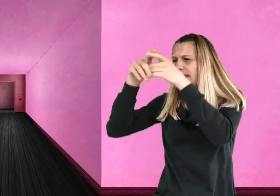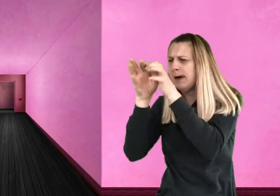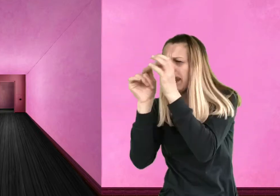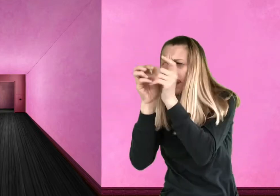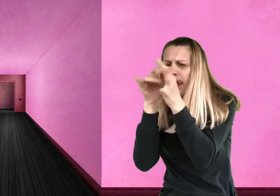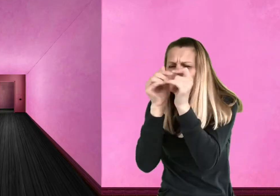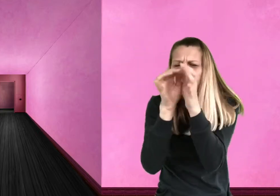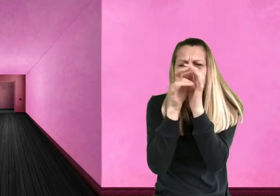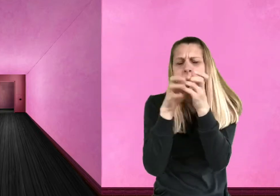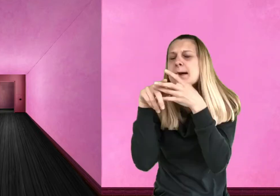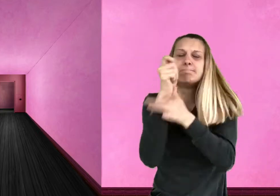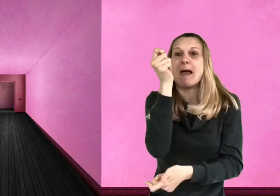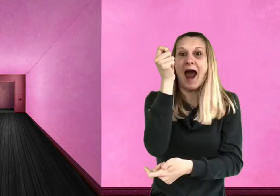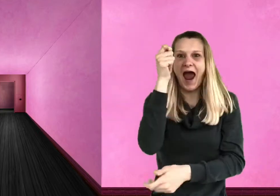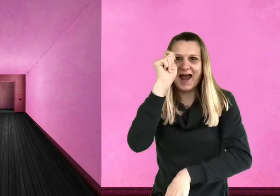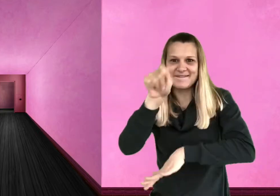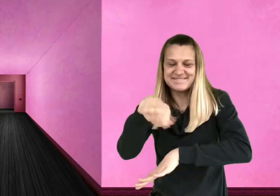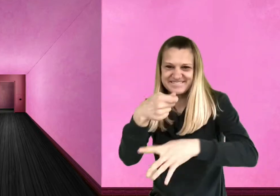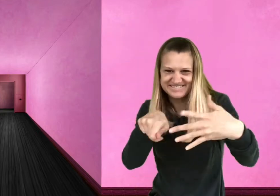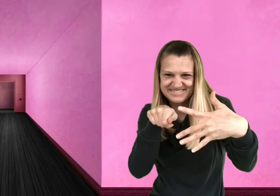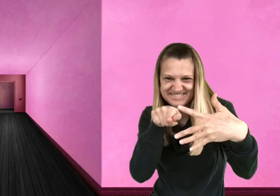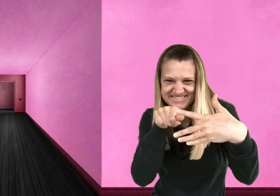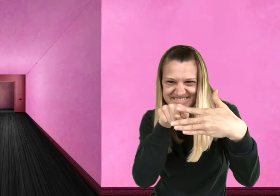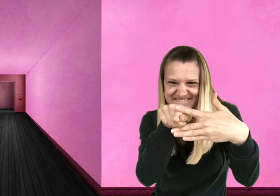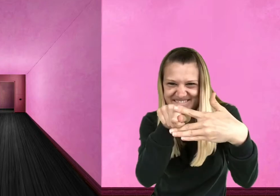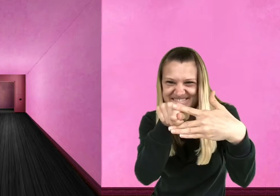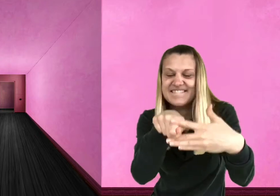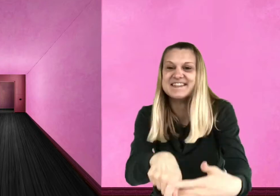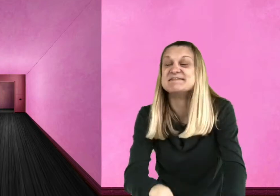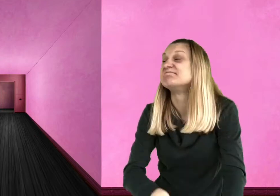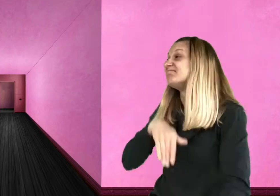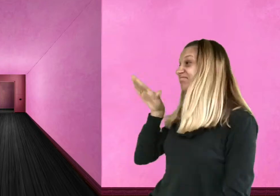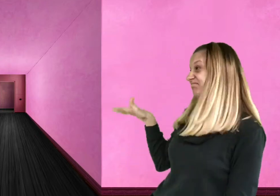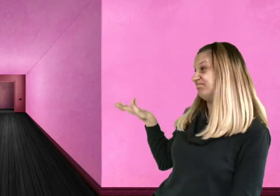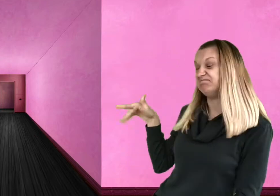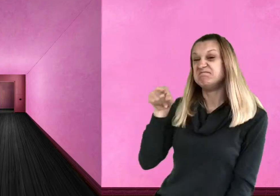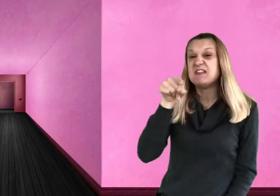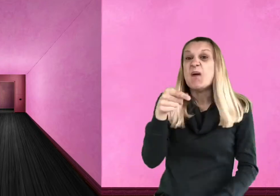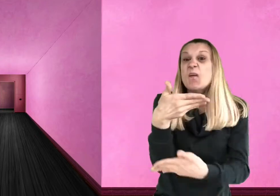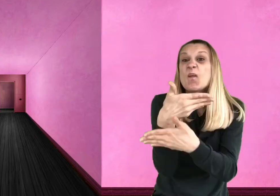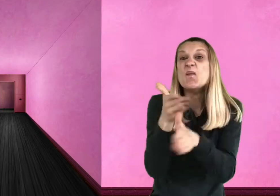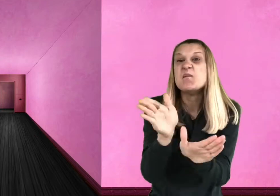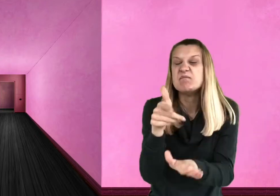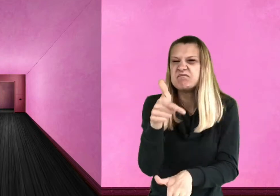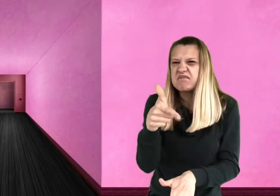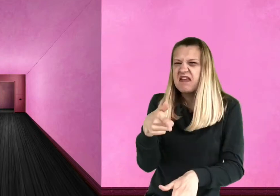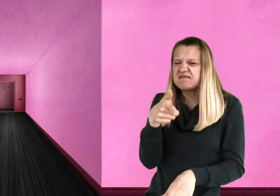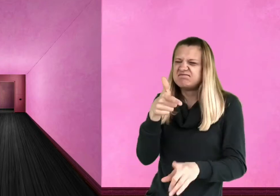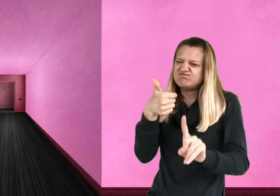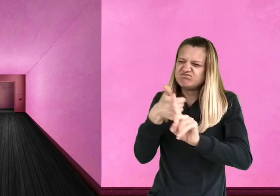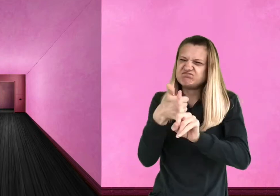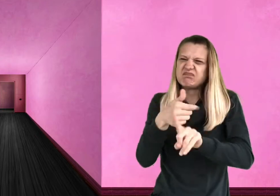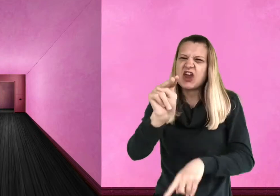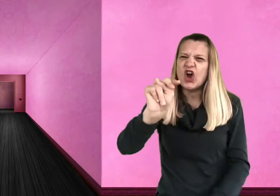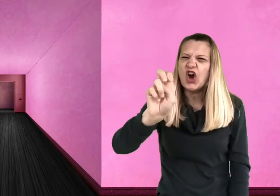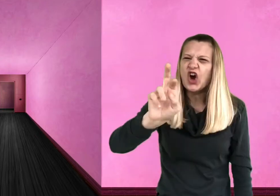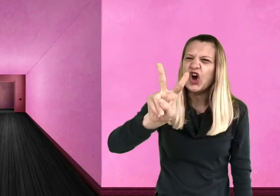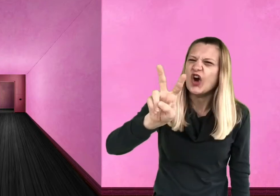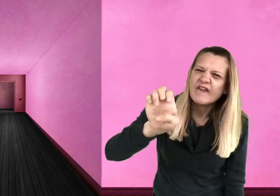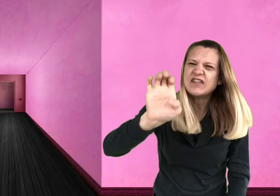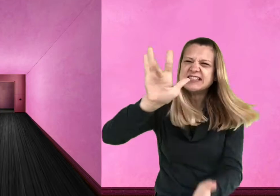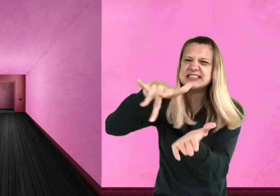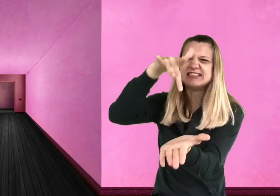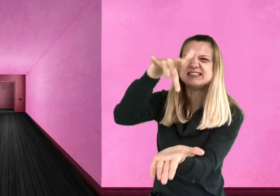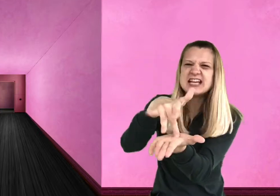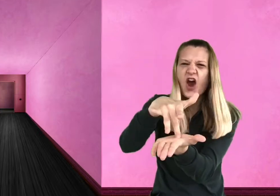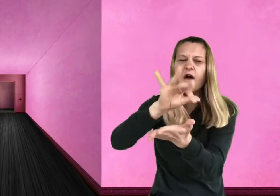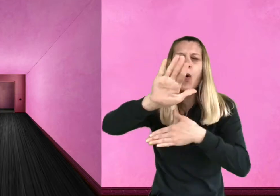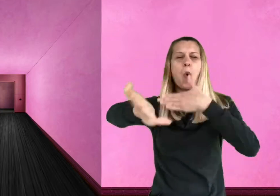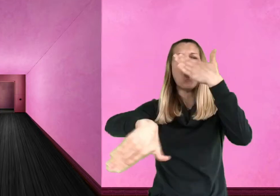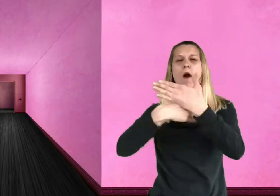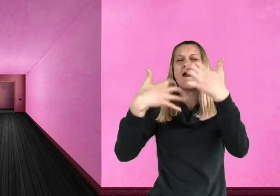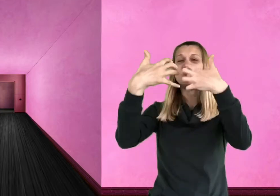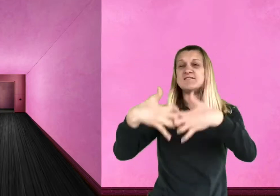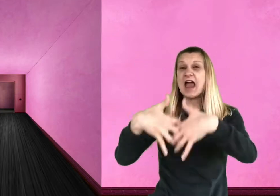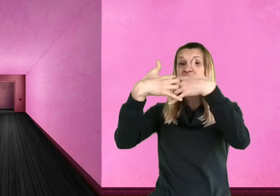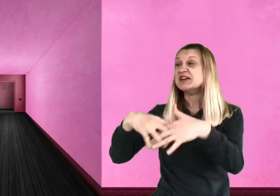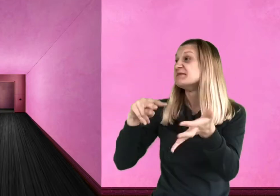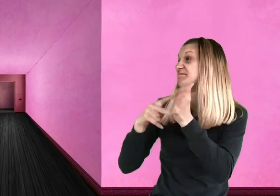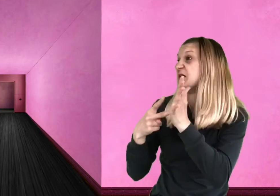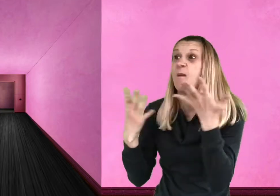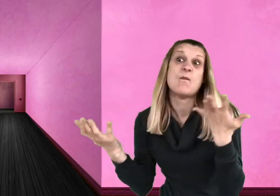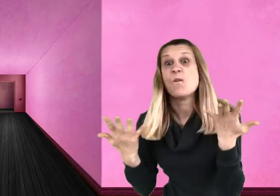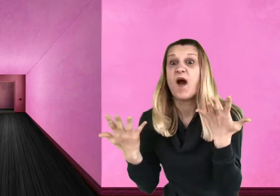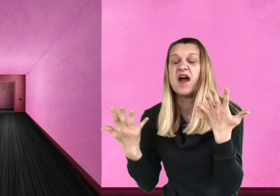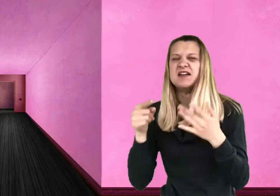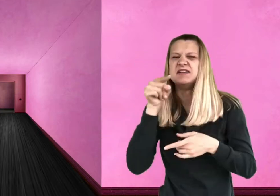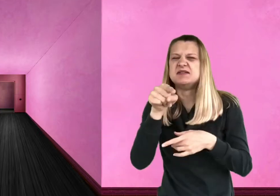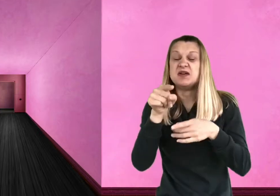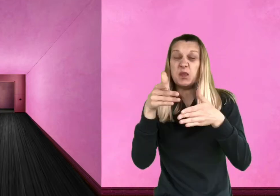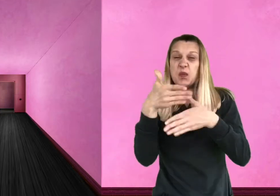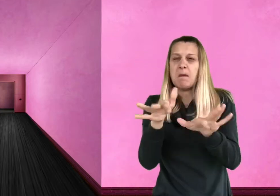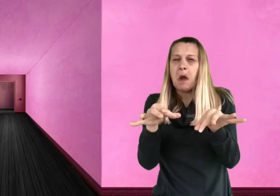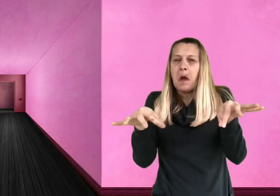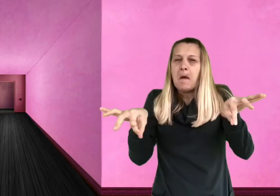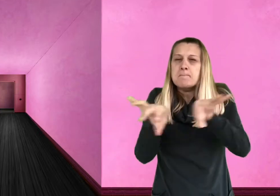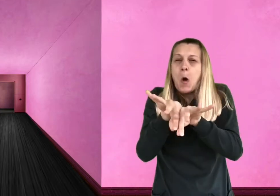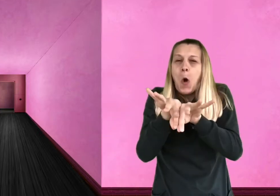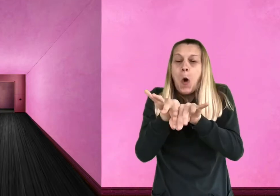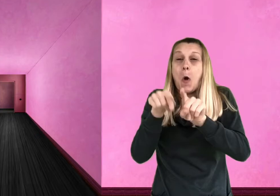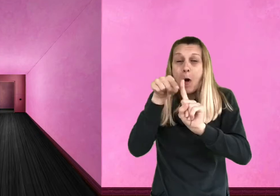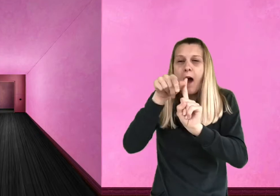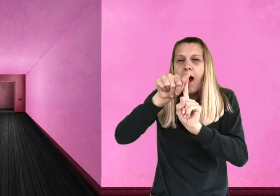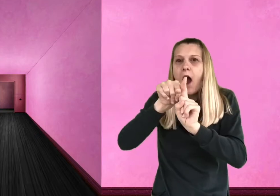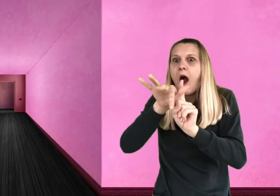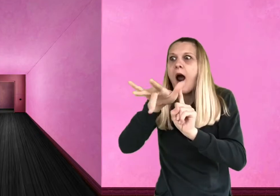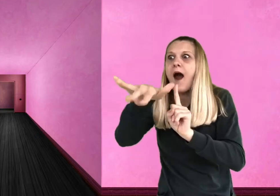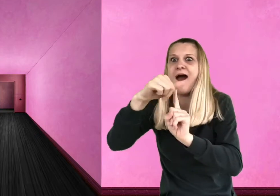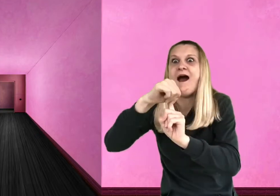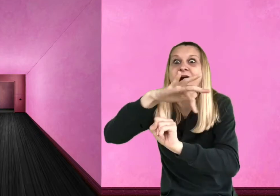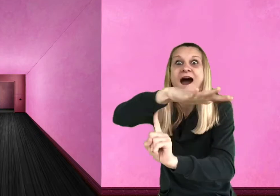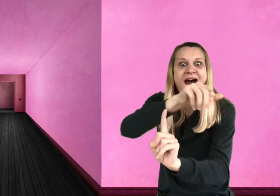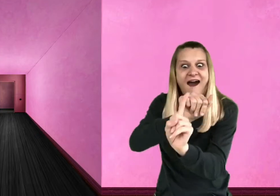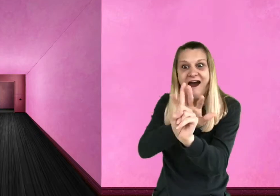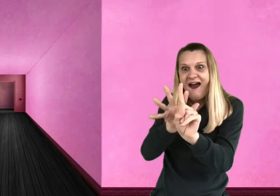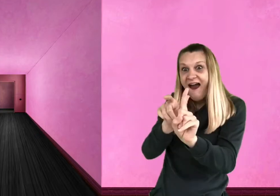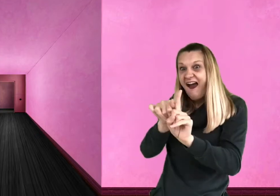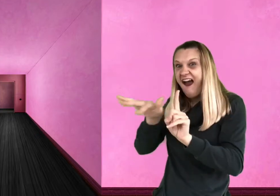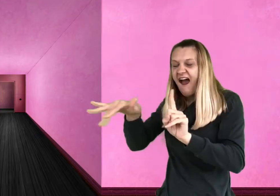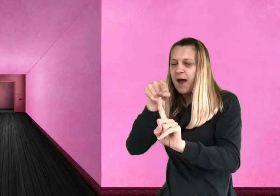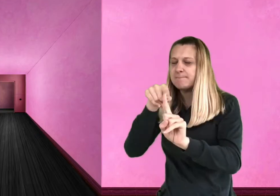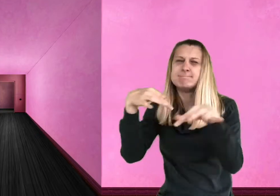slipping one into the keyhole of the door. "This is the nerve centre of the whole factory, the